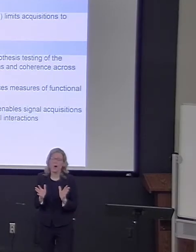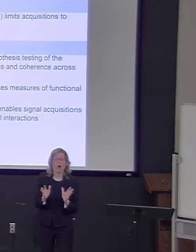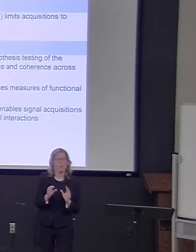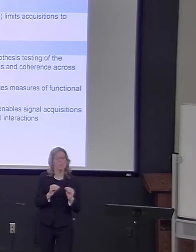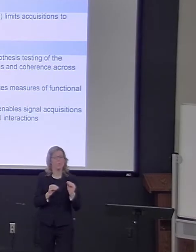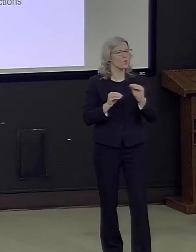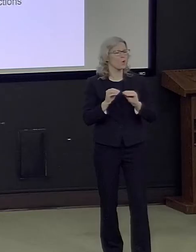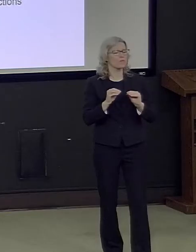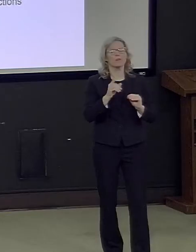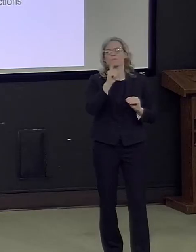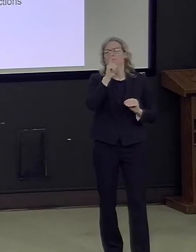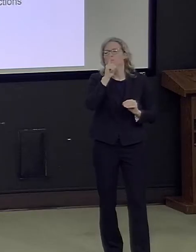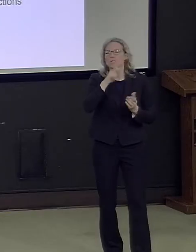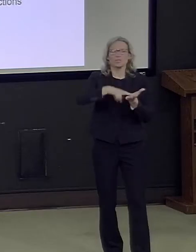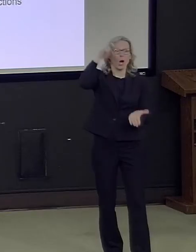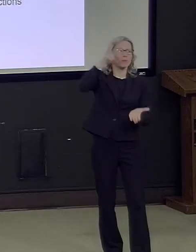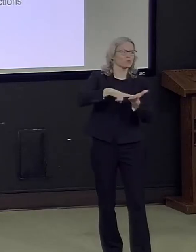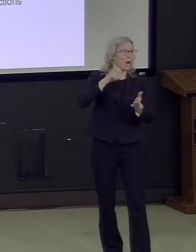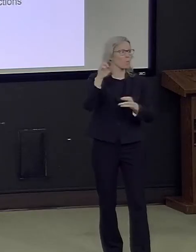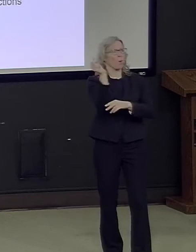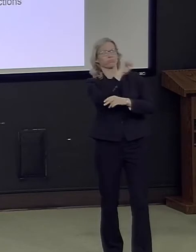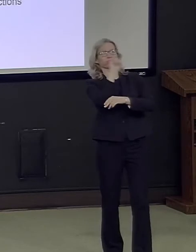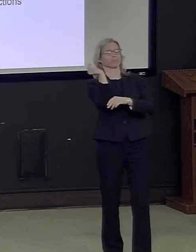I mean, you can't jump around and move your head a lot, but you can